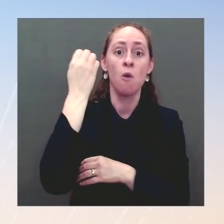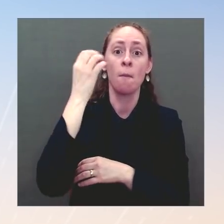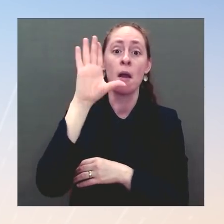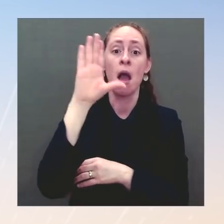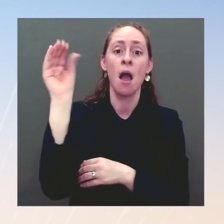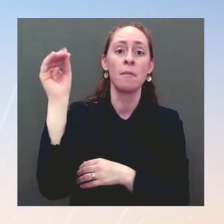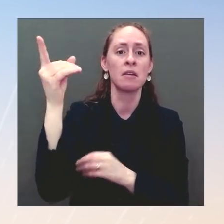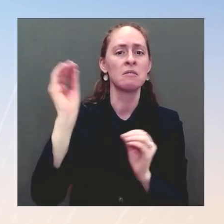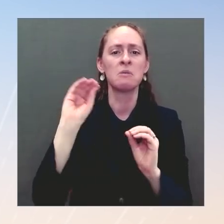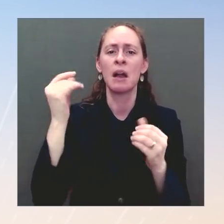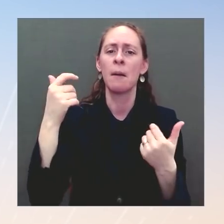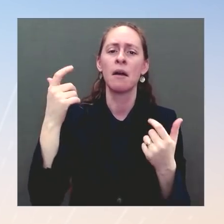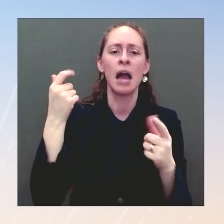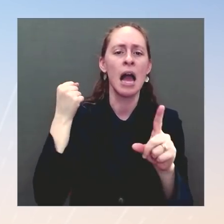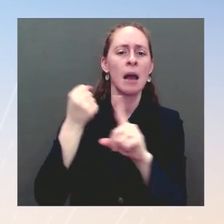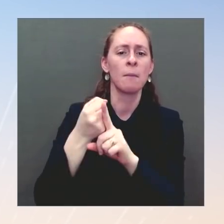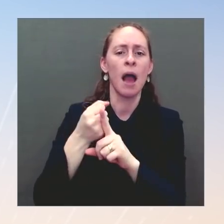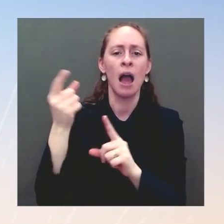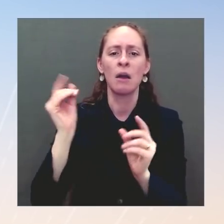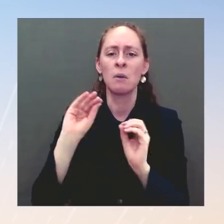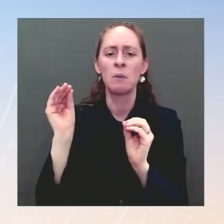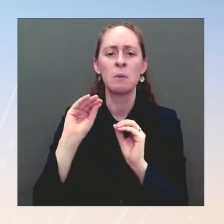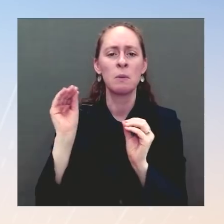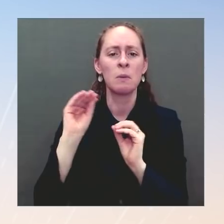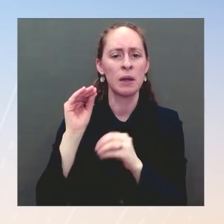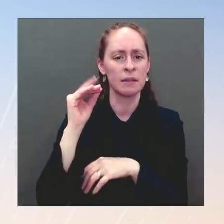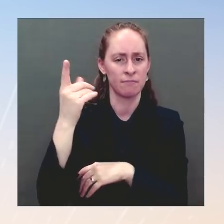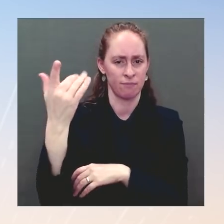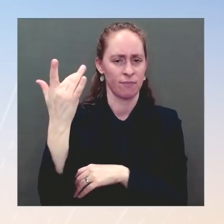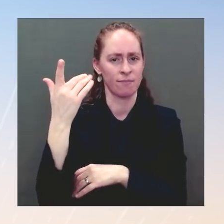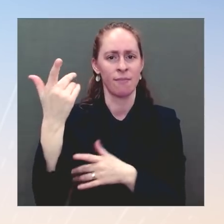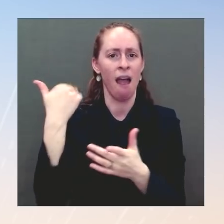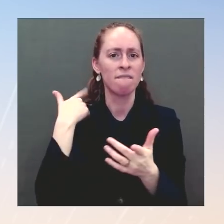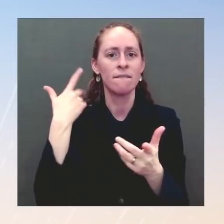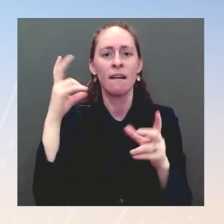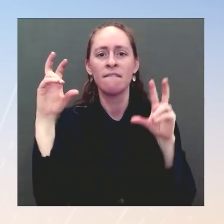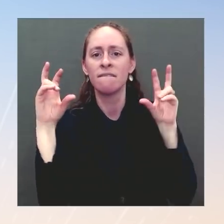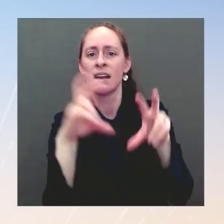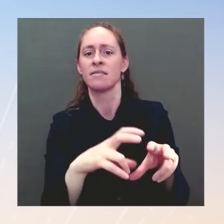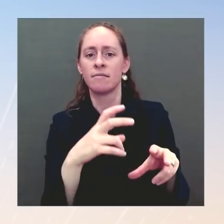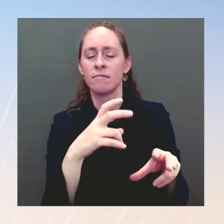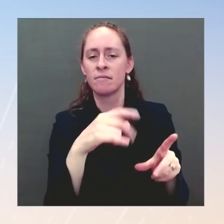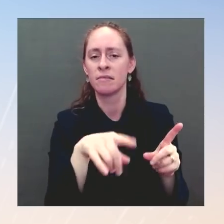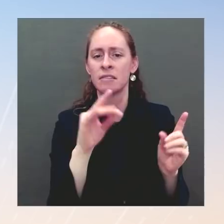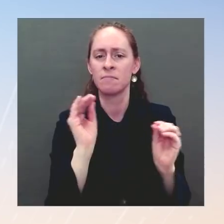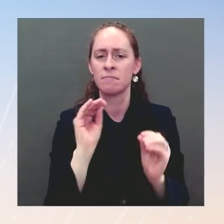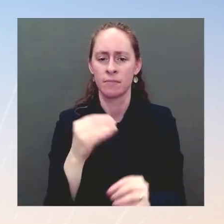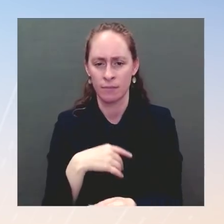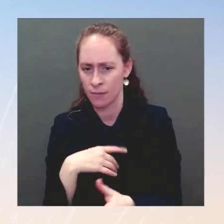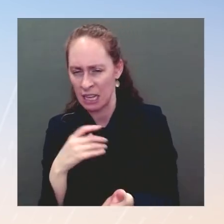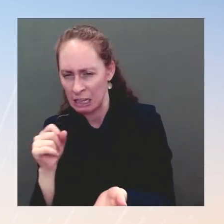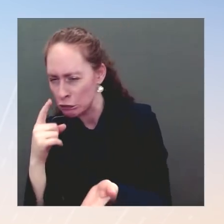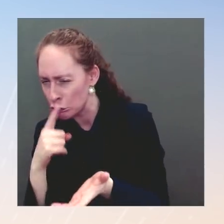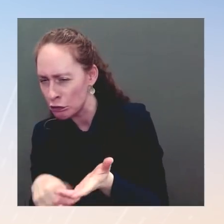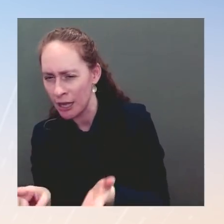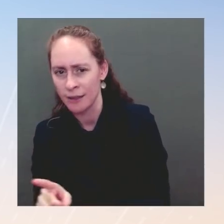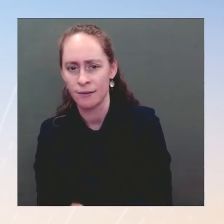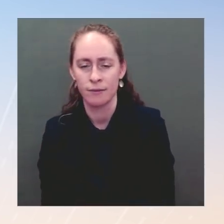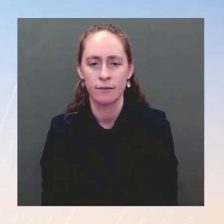if I can just outline it all from you -- from here, and we can get that to you after the briefing as well. What was your other question? The Press: Yeah, on Mexico, the President of Mexico said today